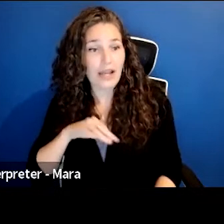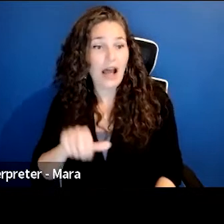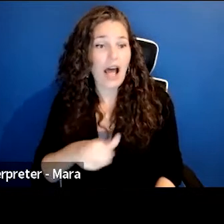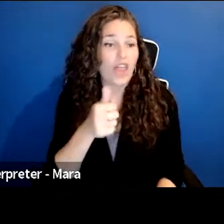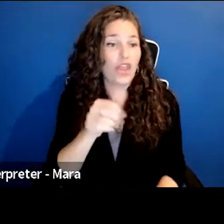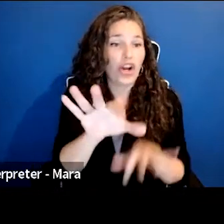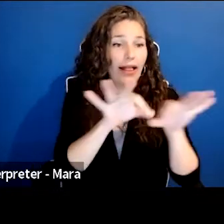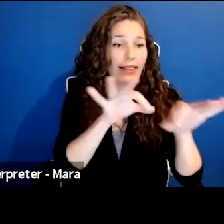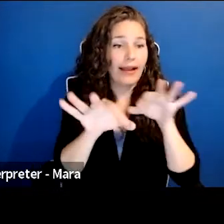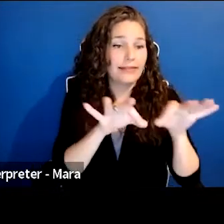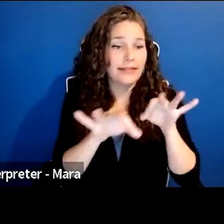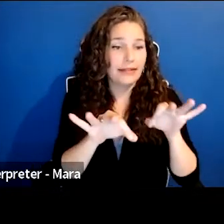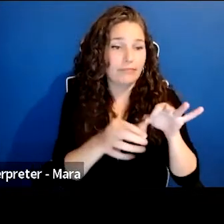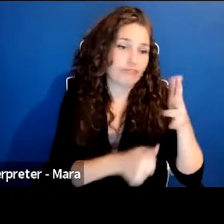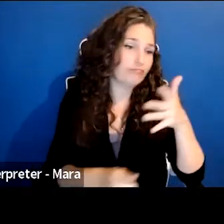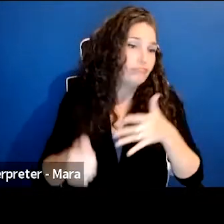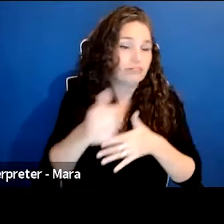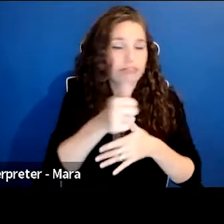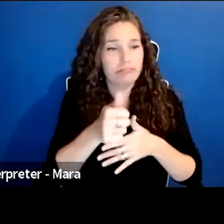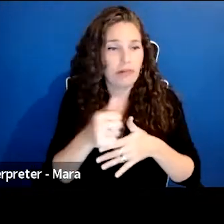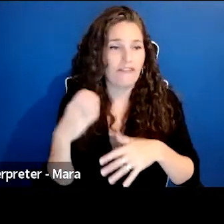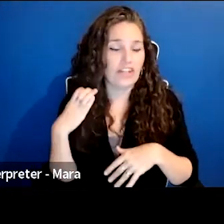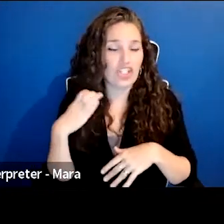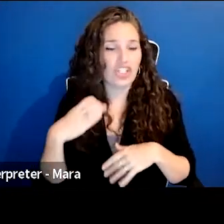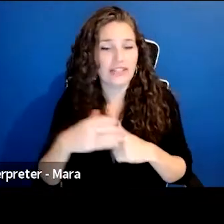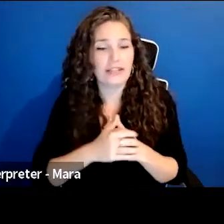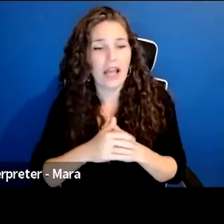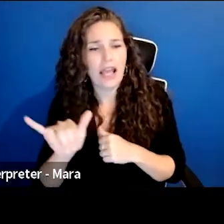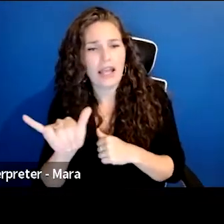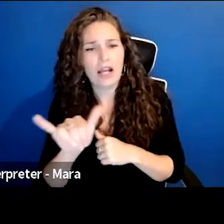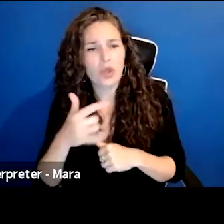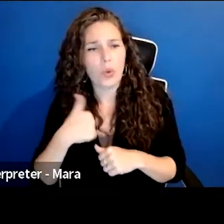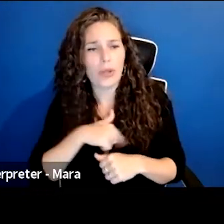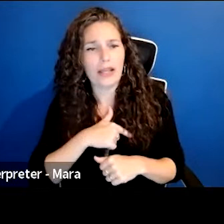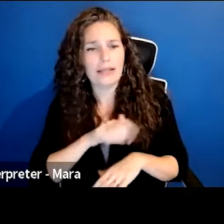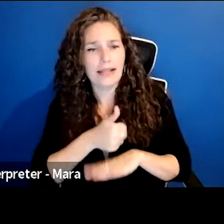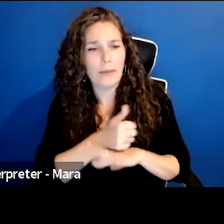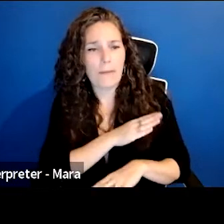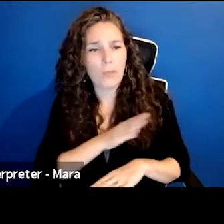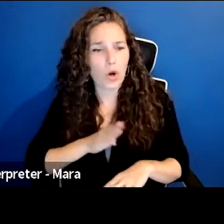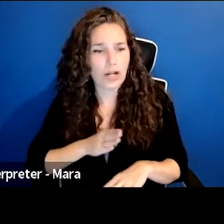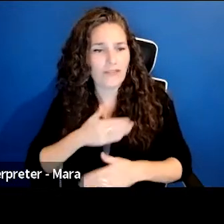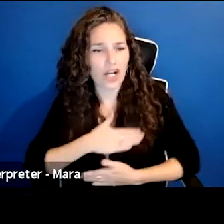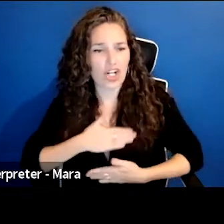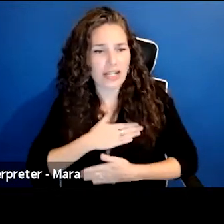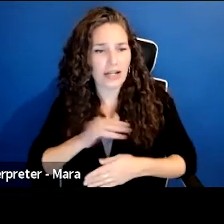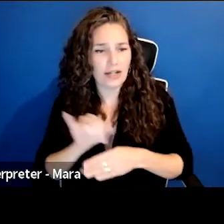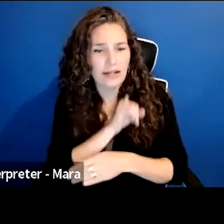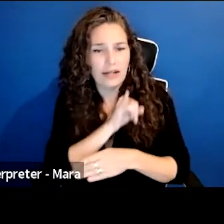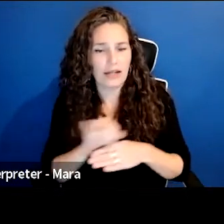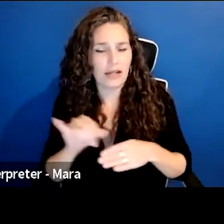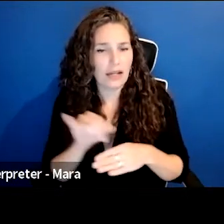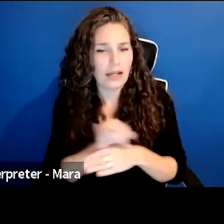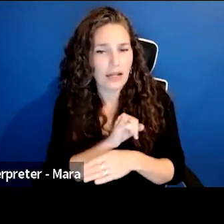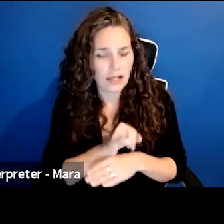And we also have a board of entertainment industry and business executives who understand